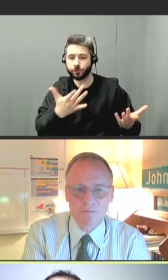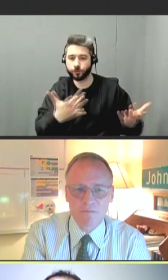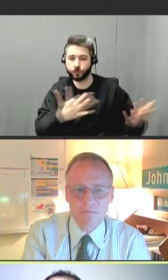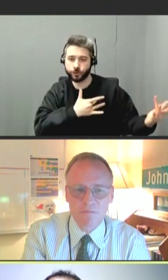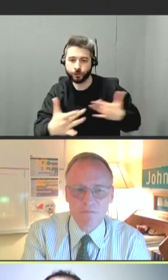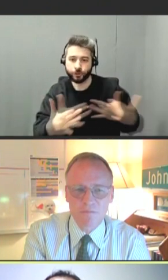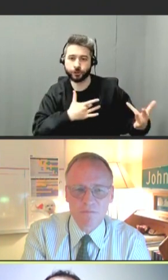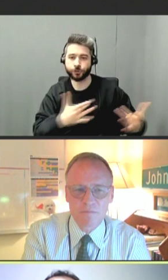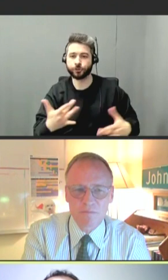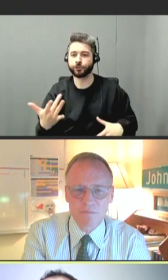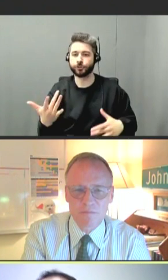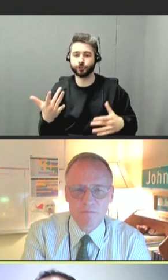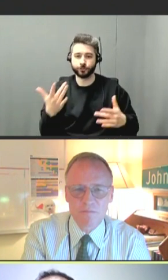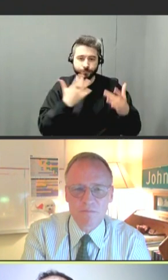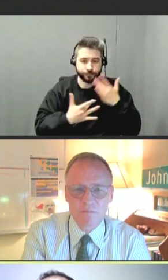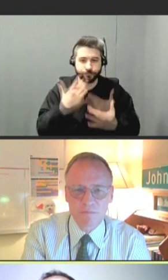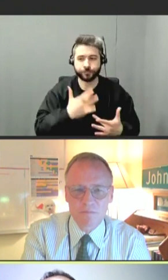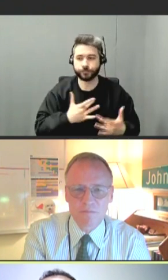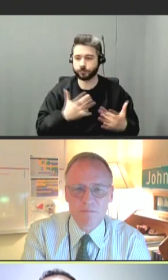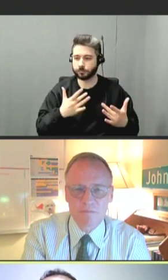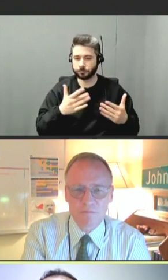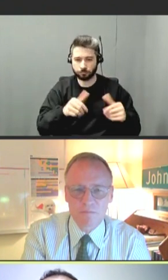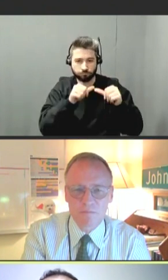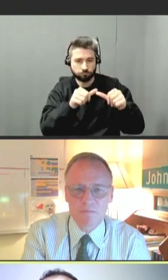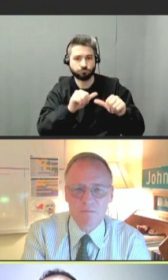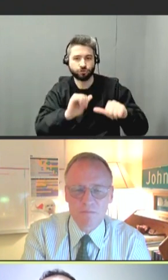So this is an ongoing challenge of developing patient care registries